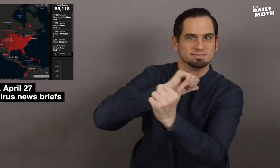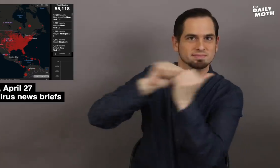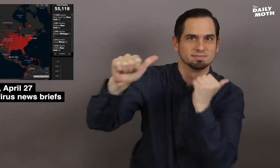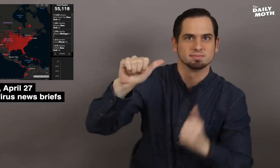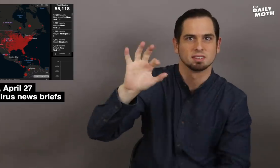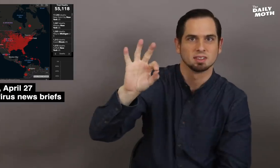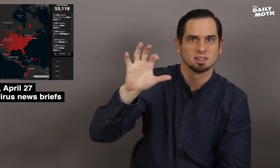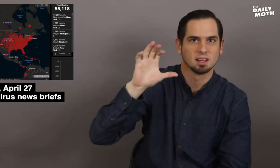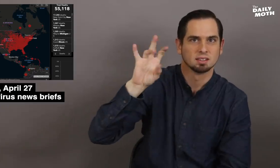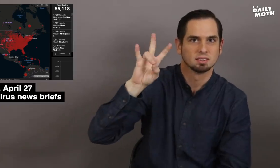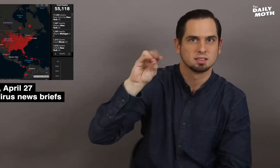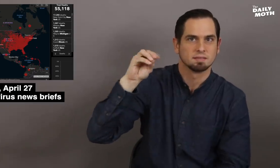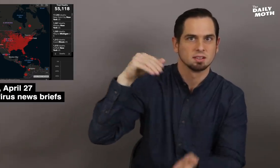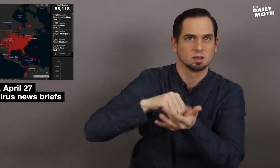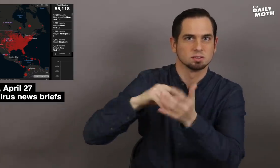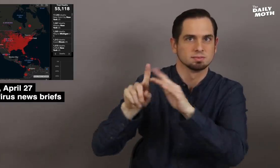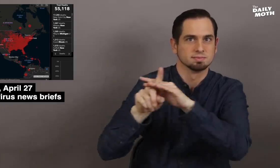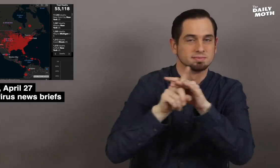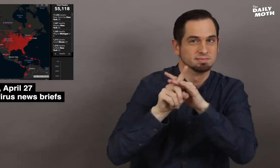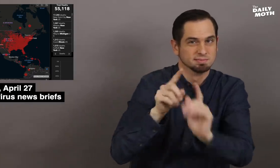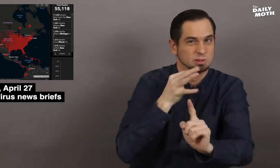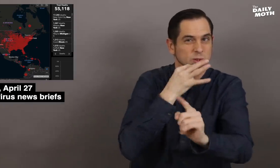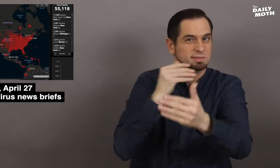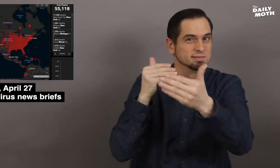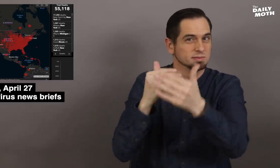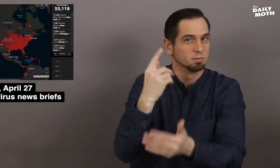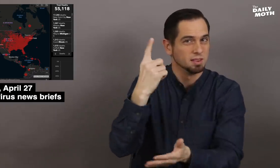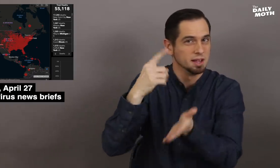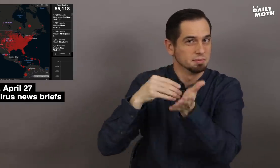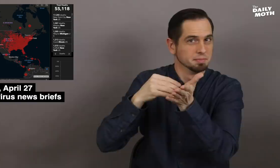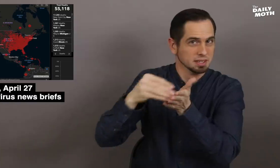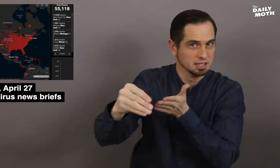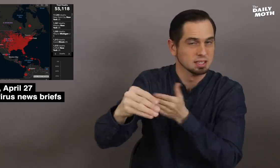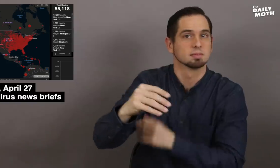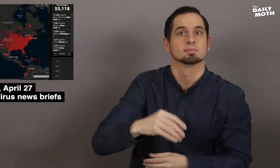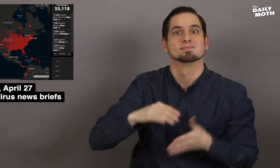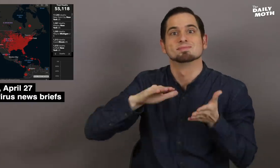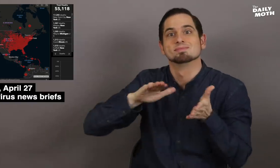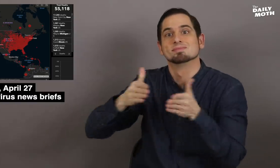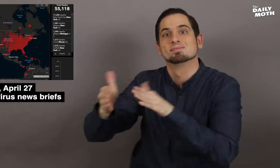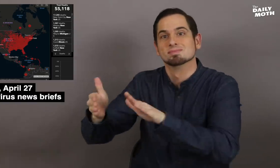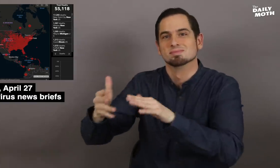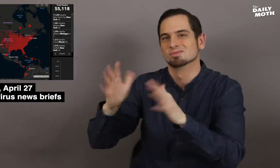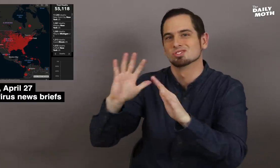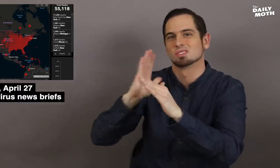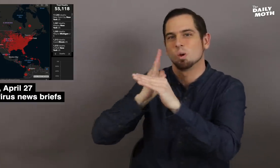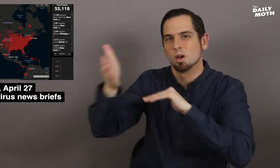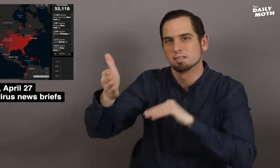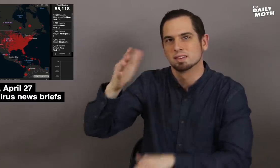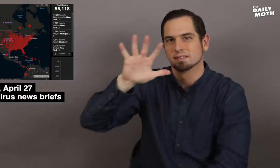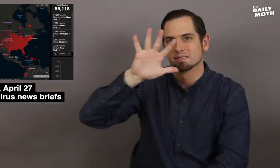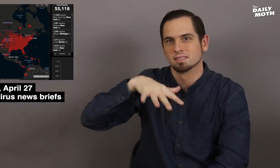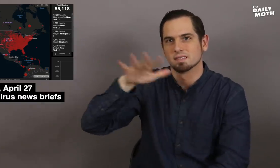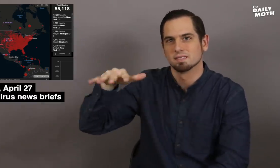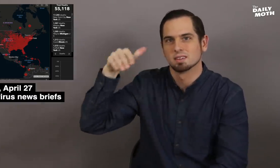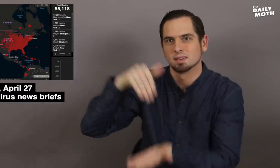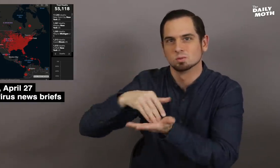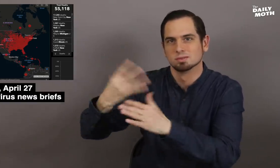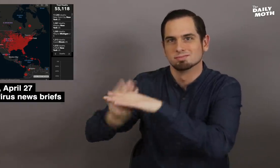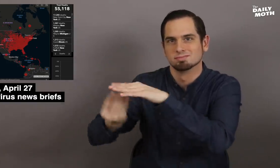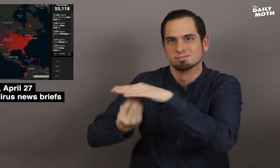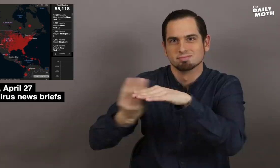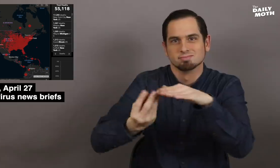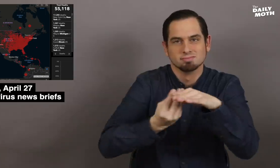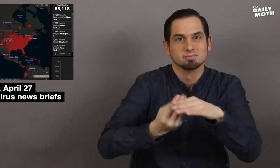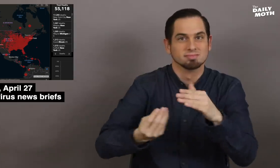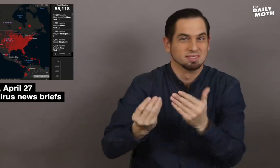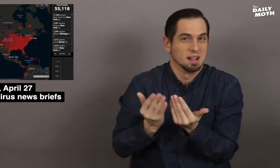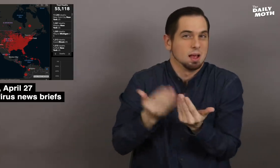we're at 973,000 cases with over 55,000 deaths.